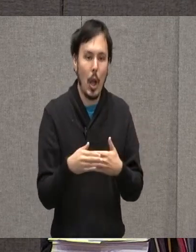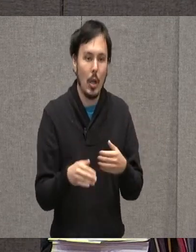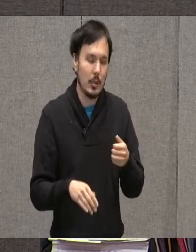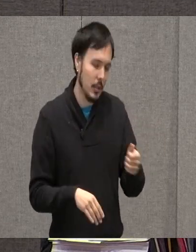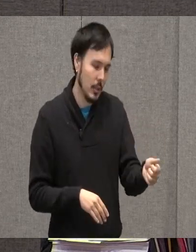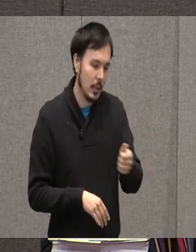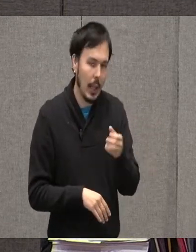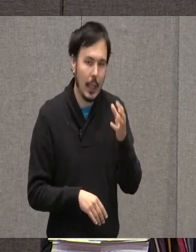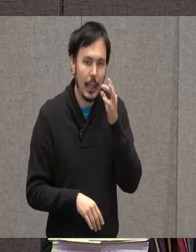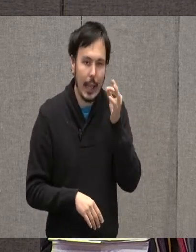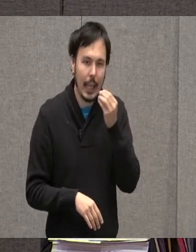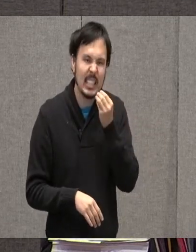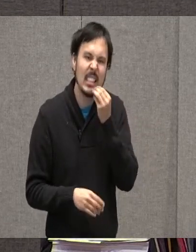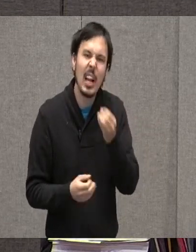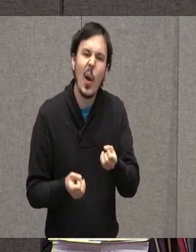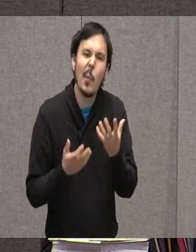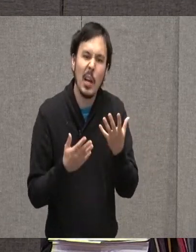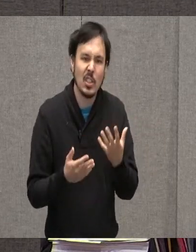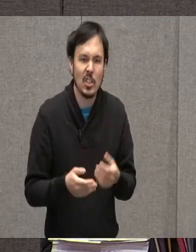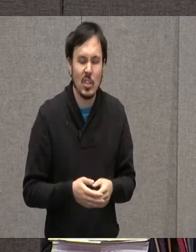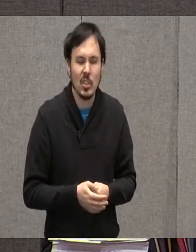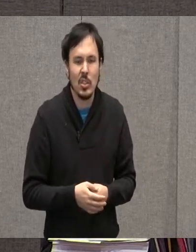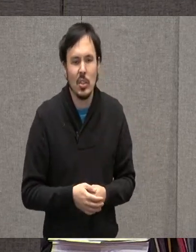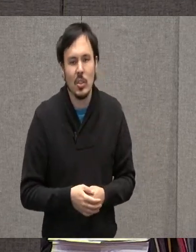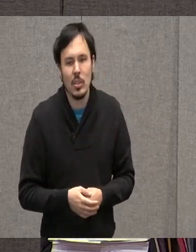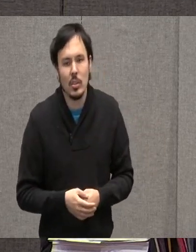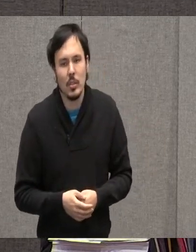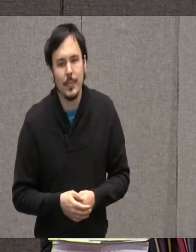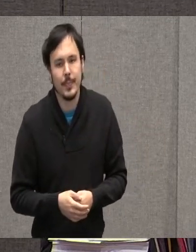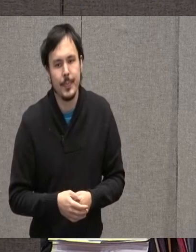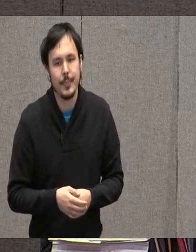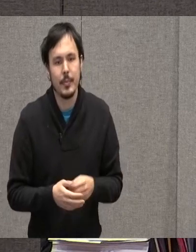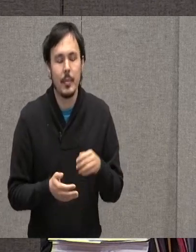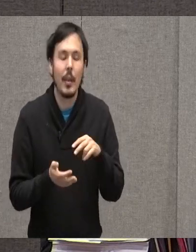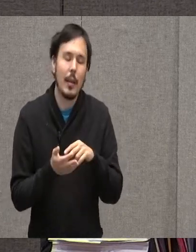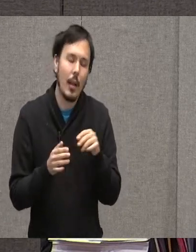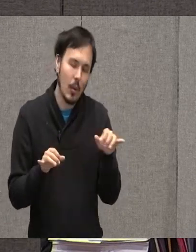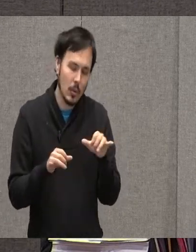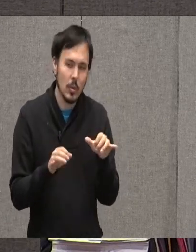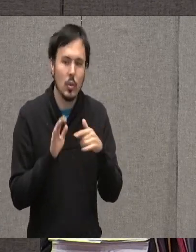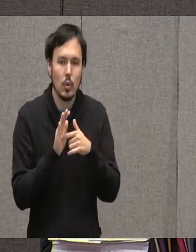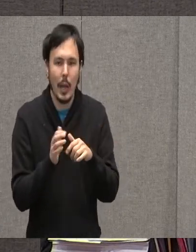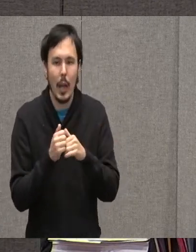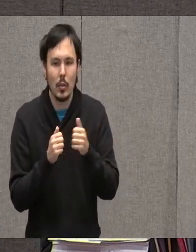And then it says in all. And then of course show how you figured it out.